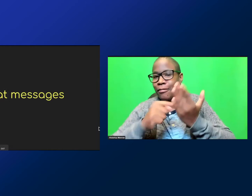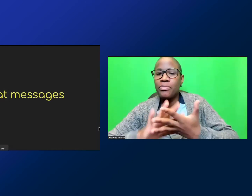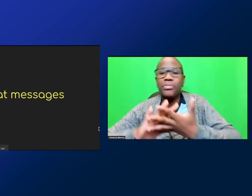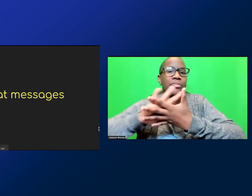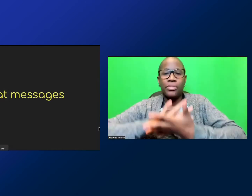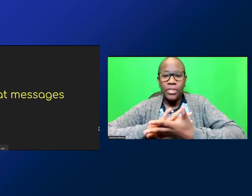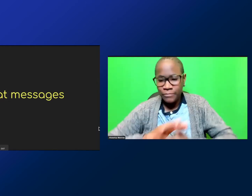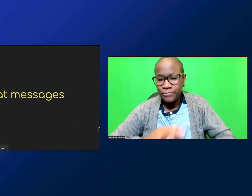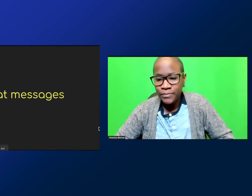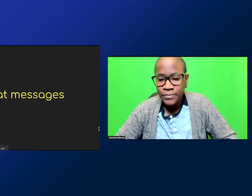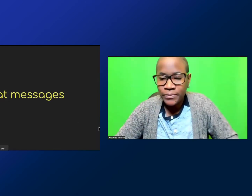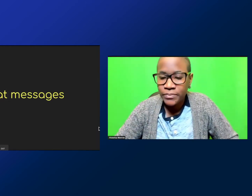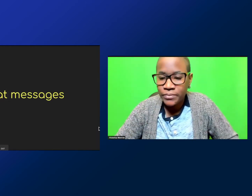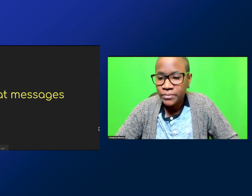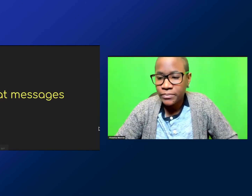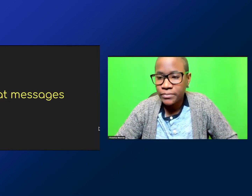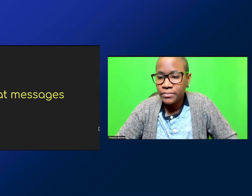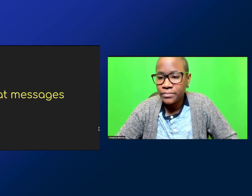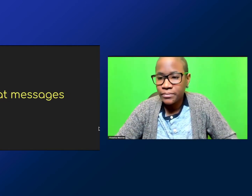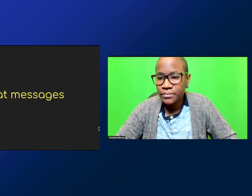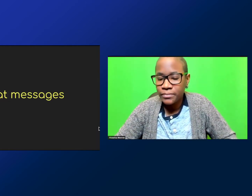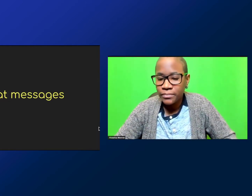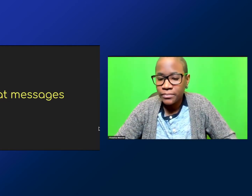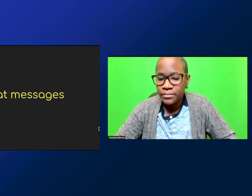when they give george this sort of african origin